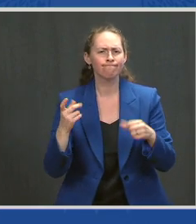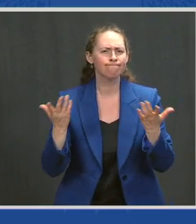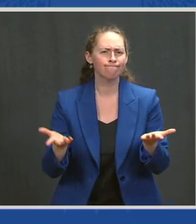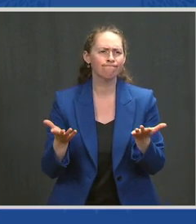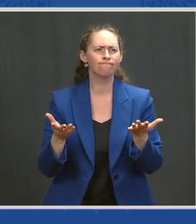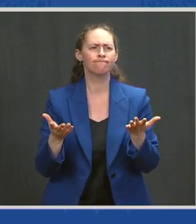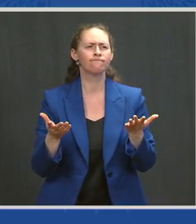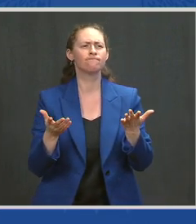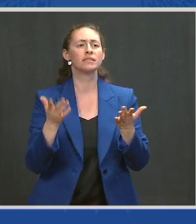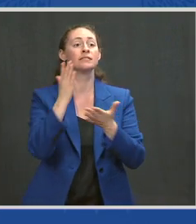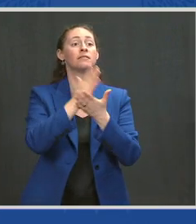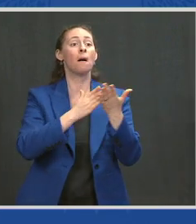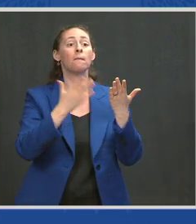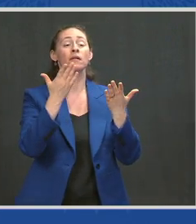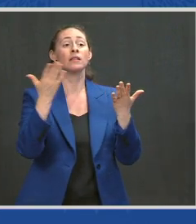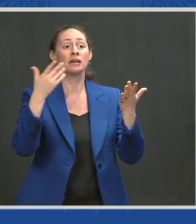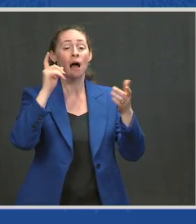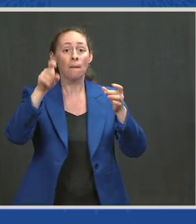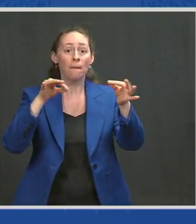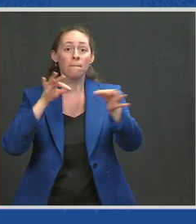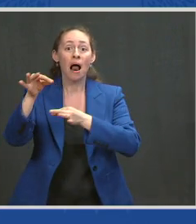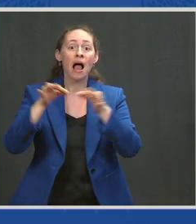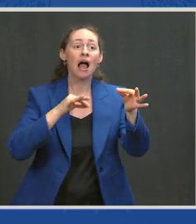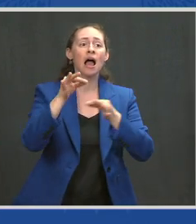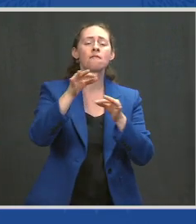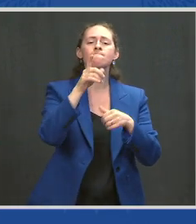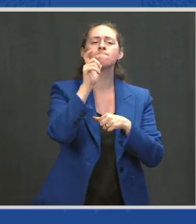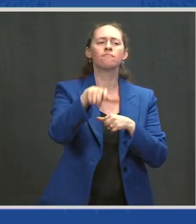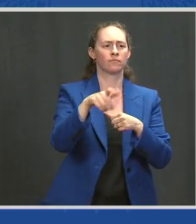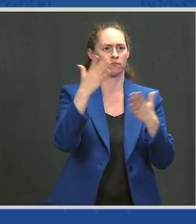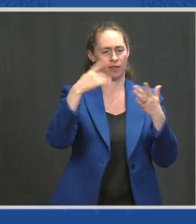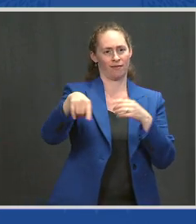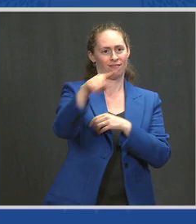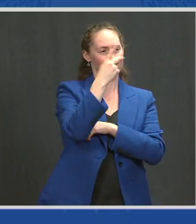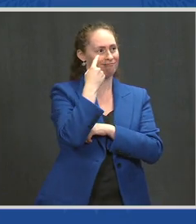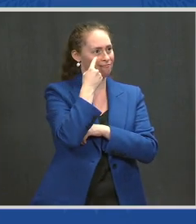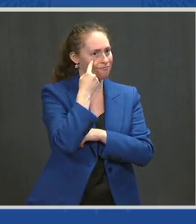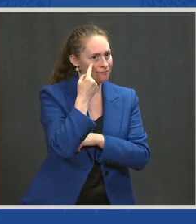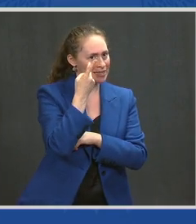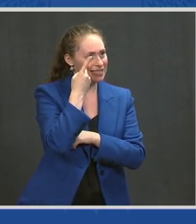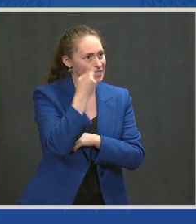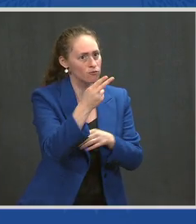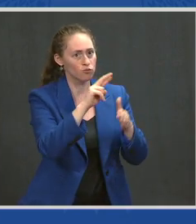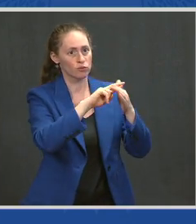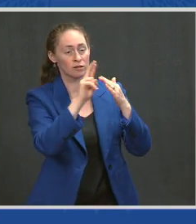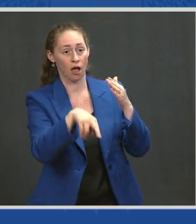to the people of the world. They see the results. Is China really actually trying to get to the bottom of this?